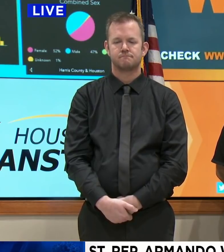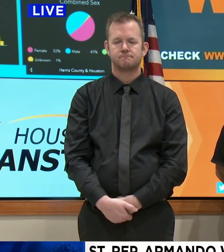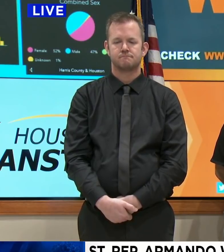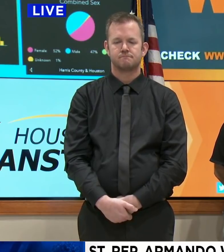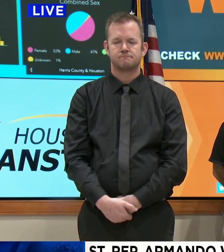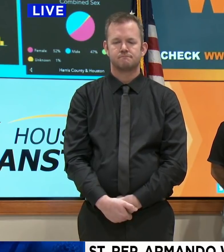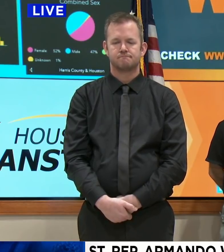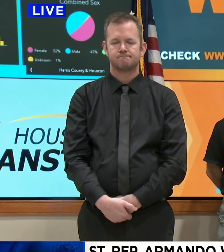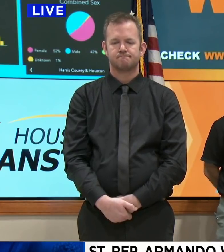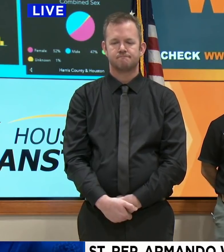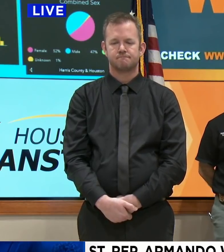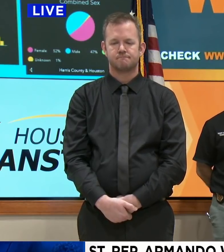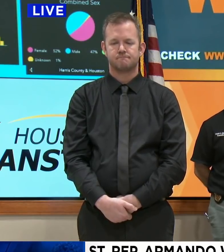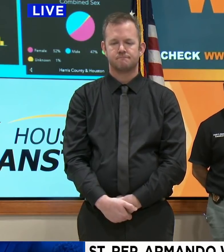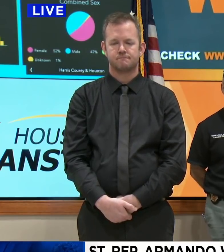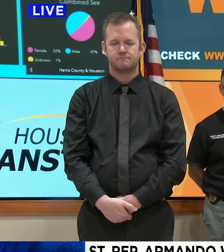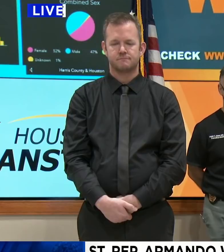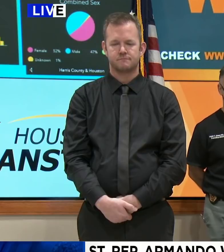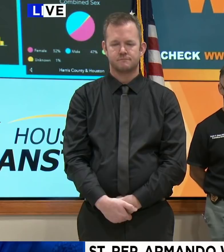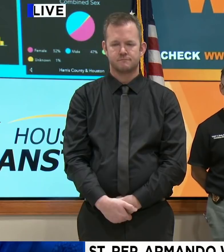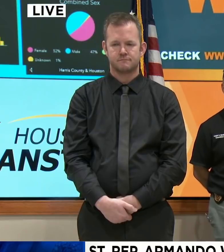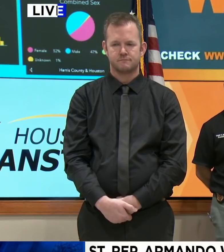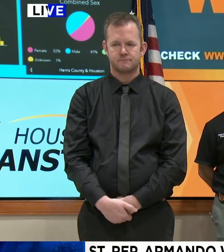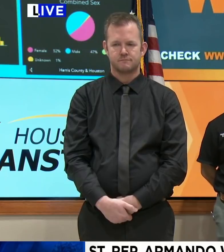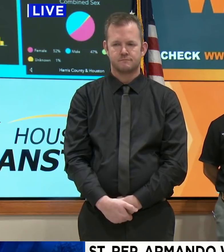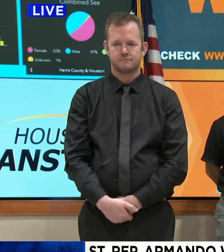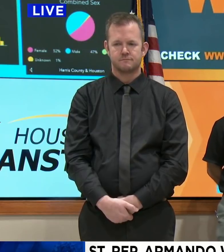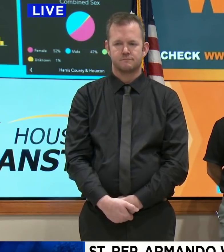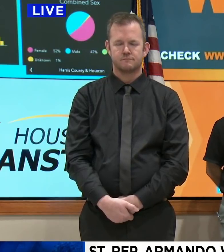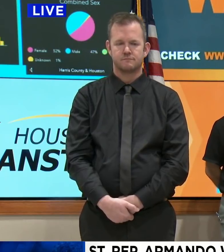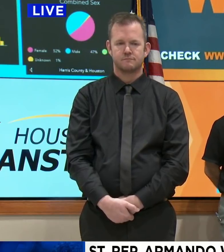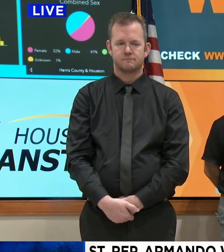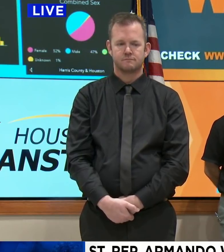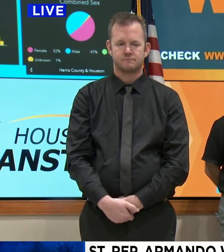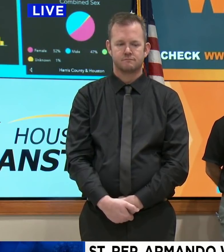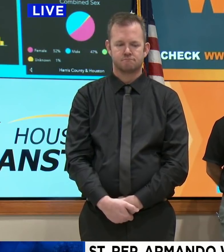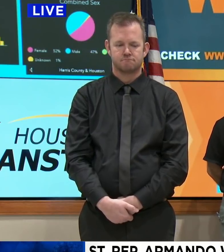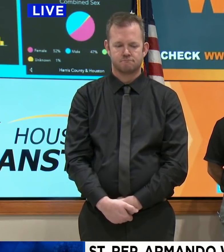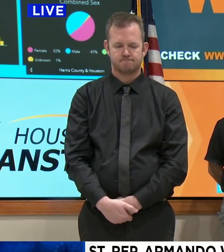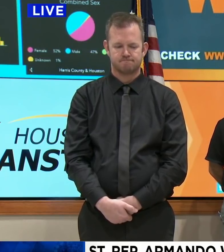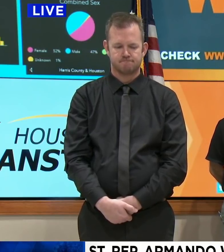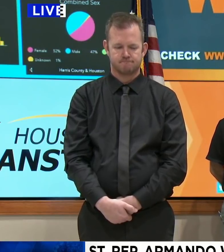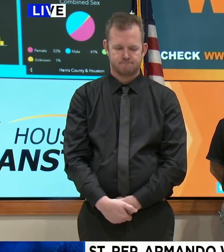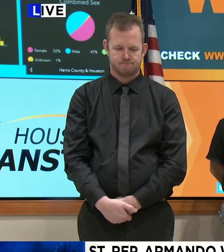this is about sheer math, the more and more sheer math, the more and more groups that come together the groups that come together the more number of people to come more number of people to come together the likelihood that together the likelihood that this is going to spread and the